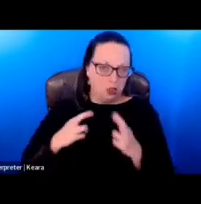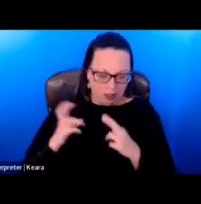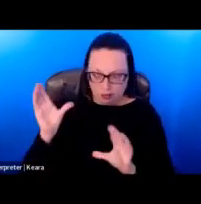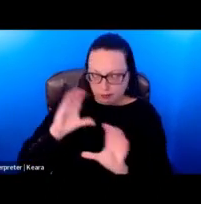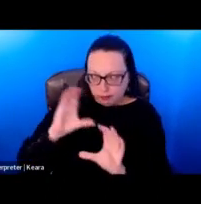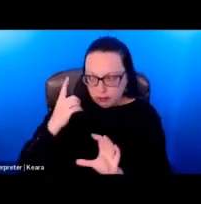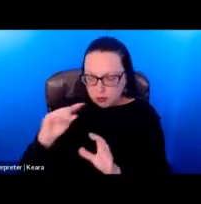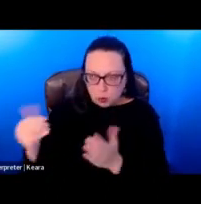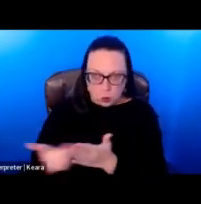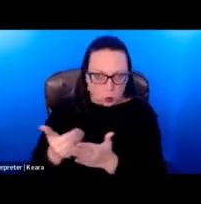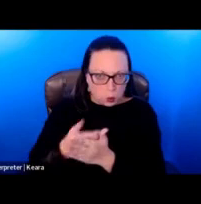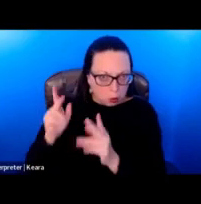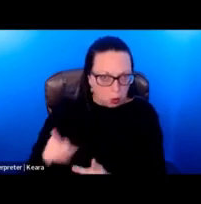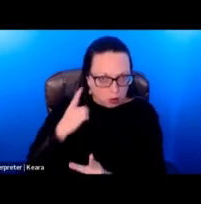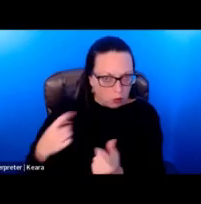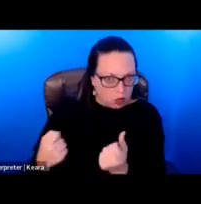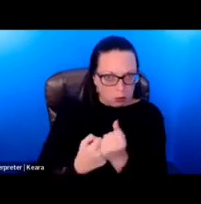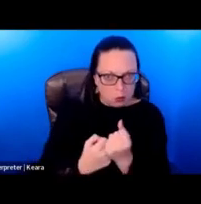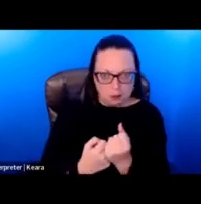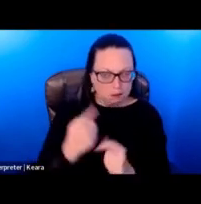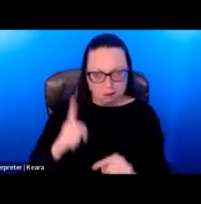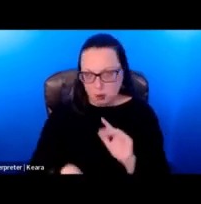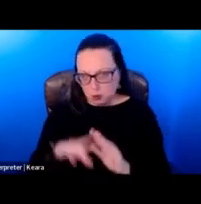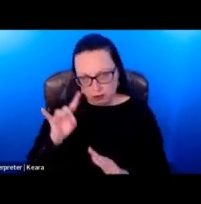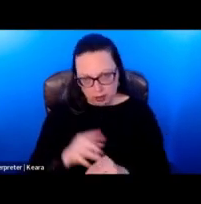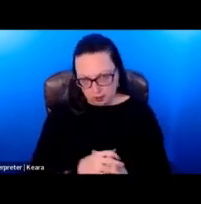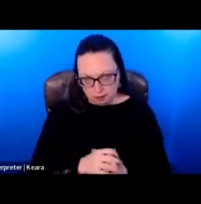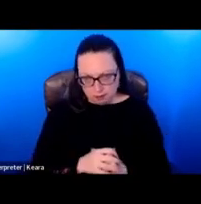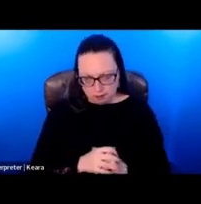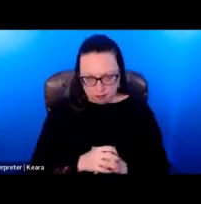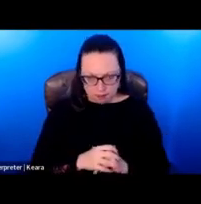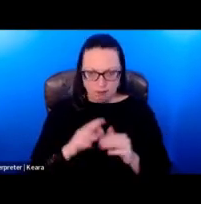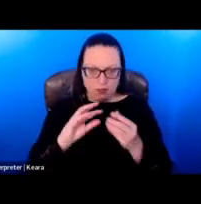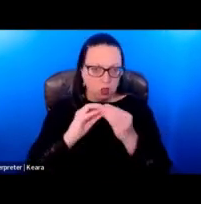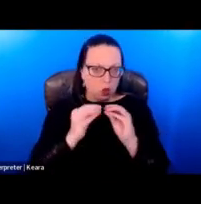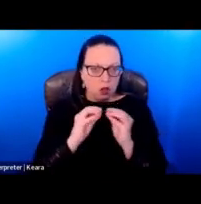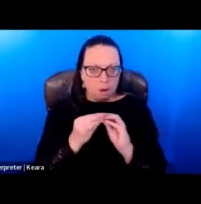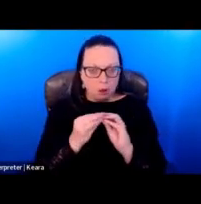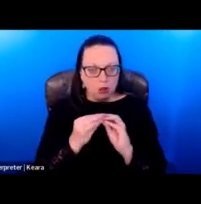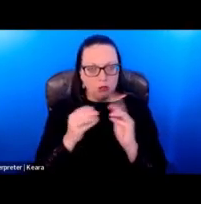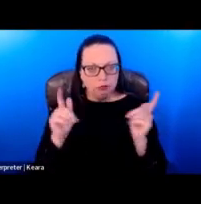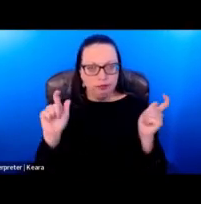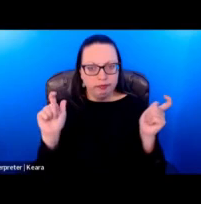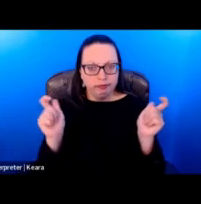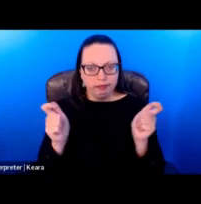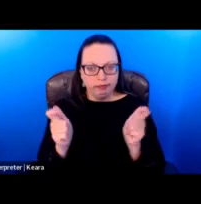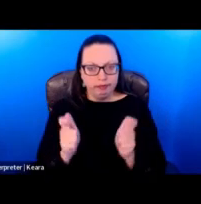we couldn't. And our numbers in in that in that section of the hospital had declined because we